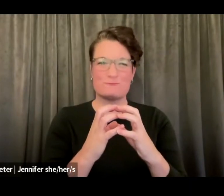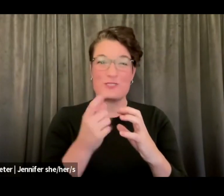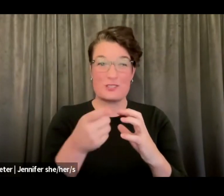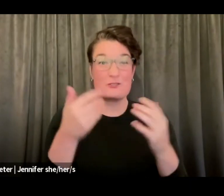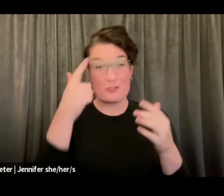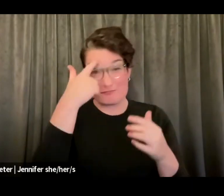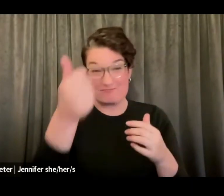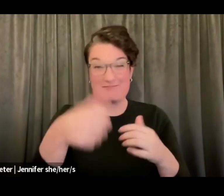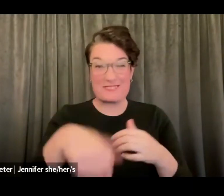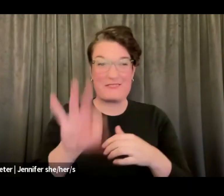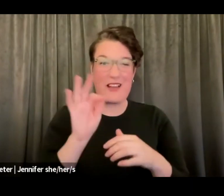you're doing the dishes.